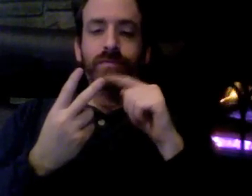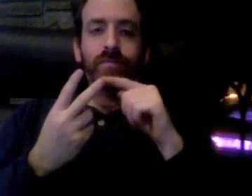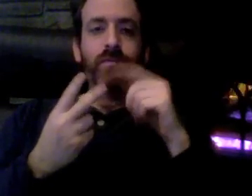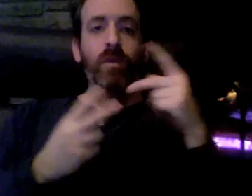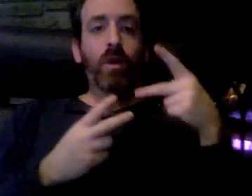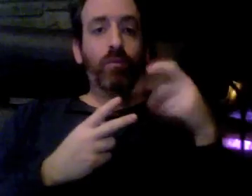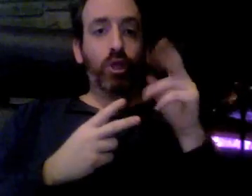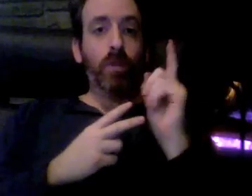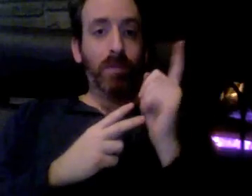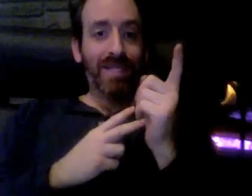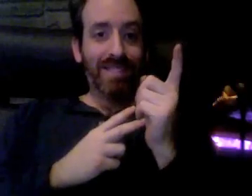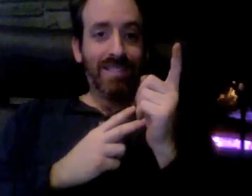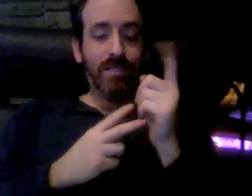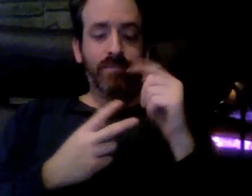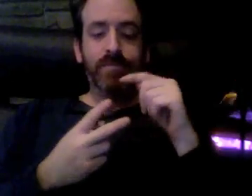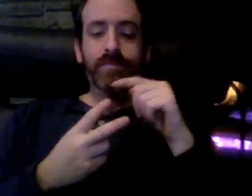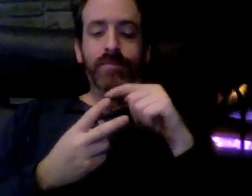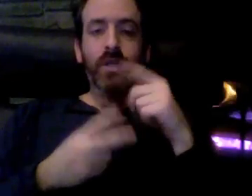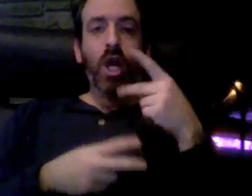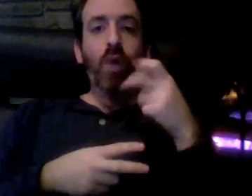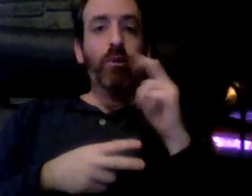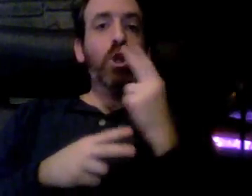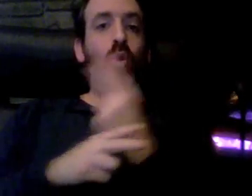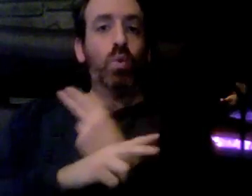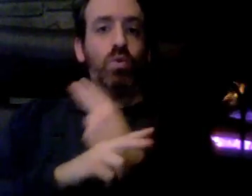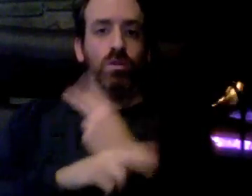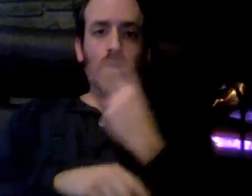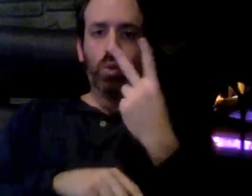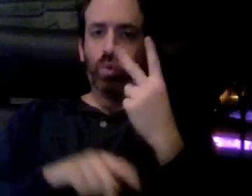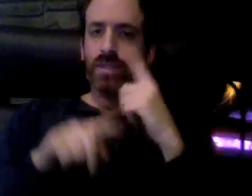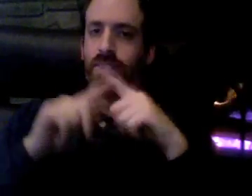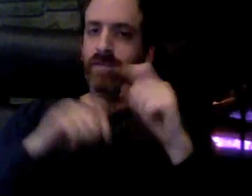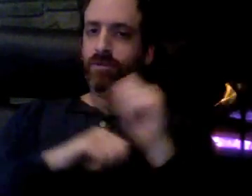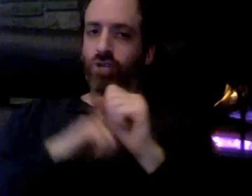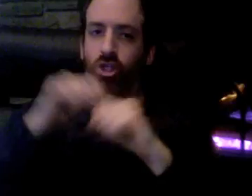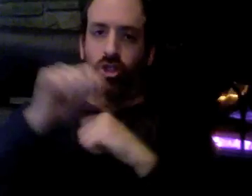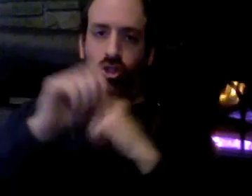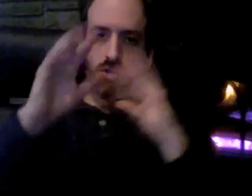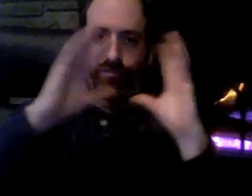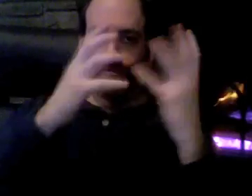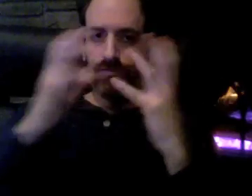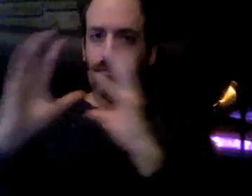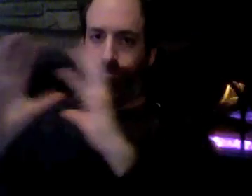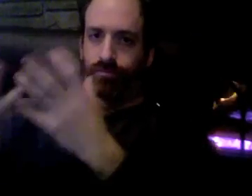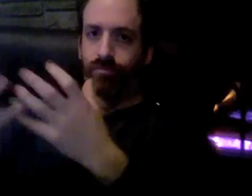There are two different rate structure; per minute structure and per user structure.